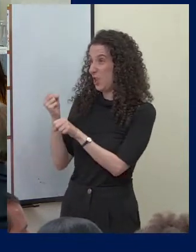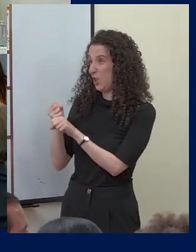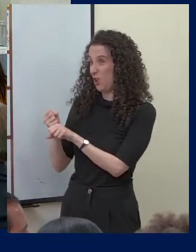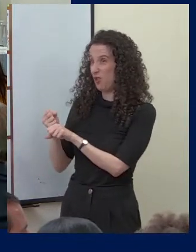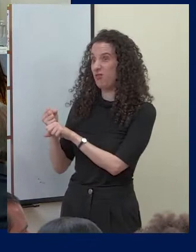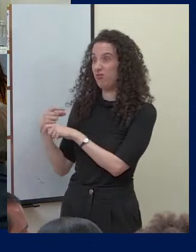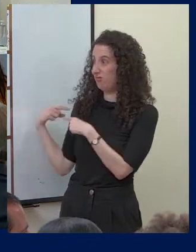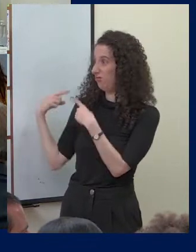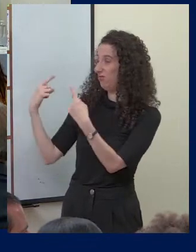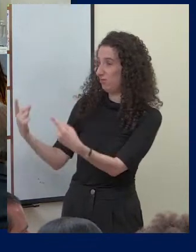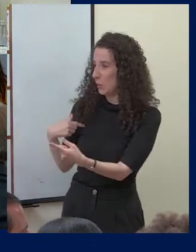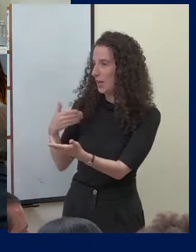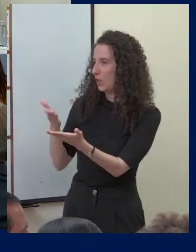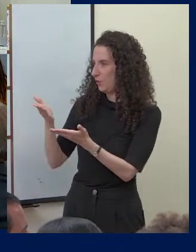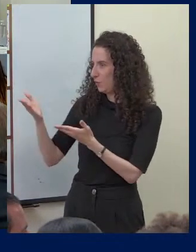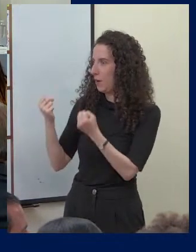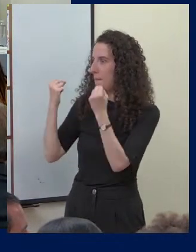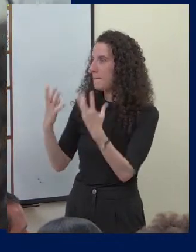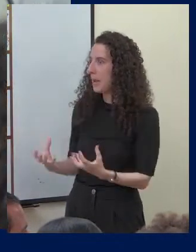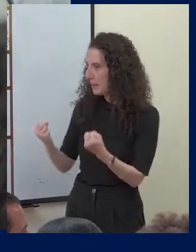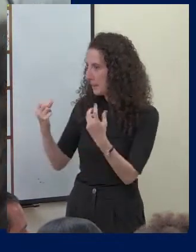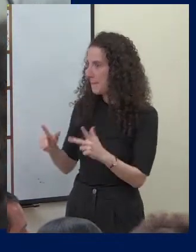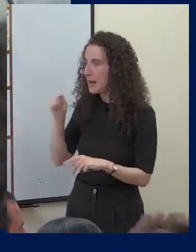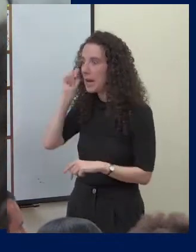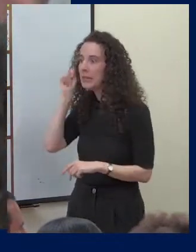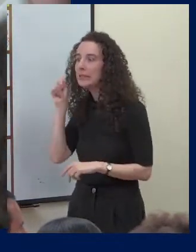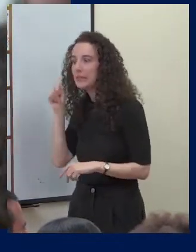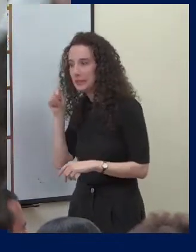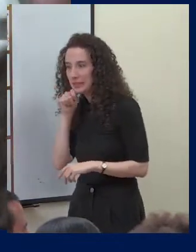Not one has completed suicide.